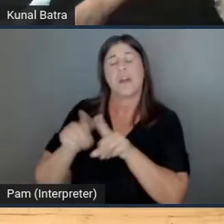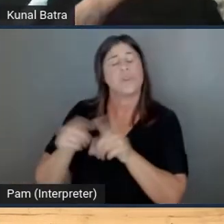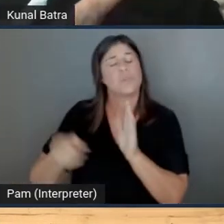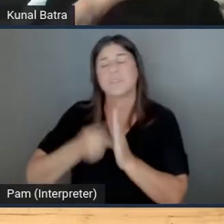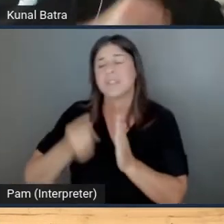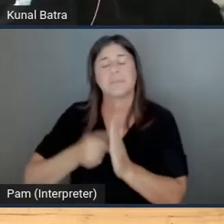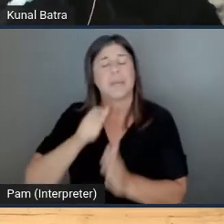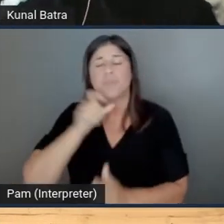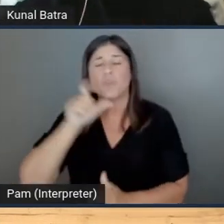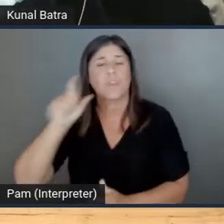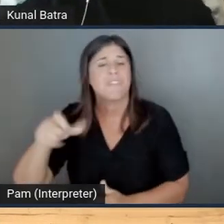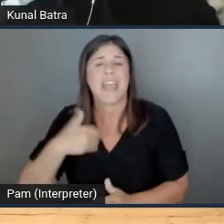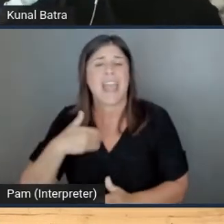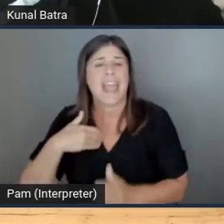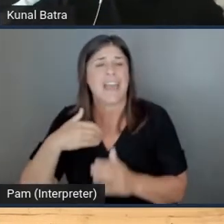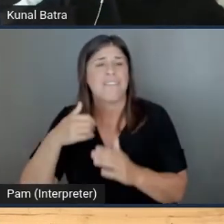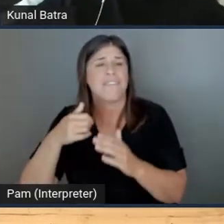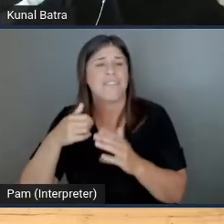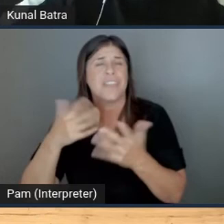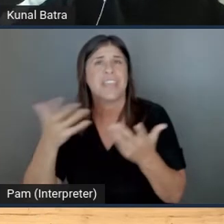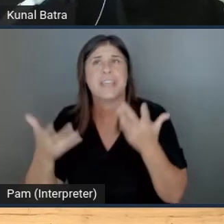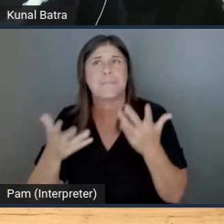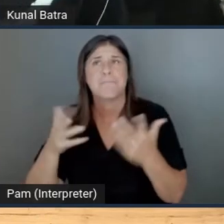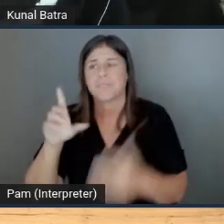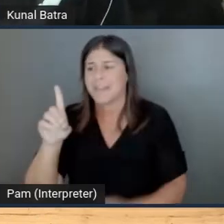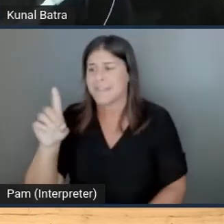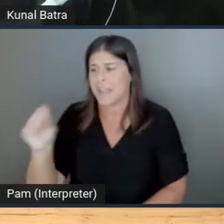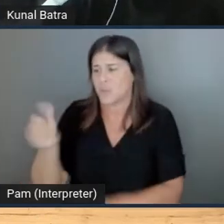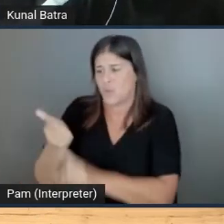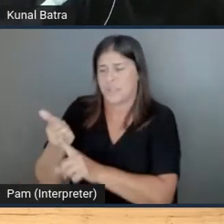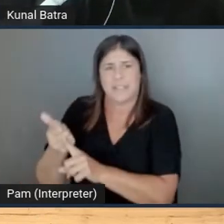the underline data source really, to say, quote for query.